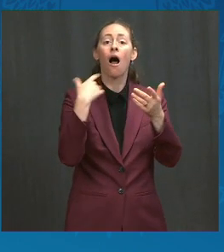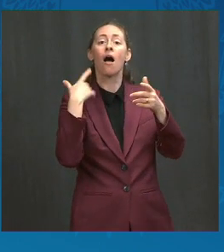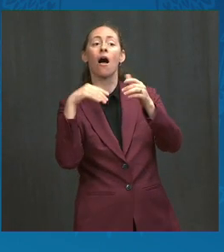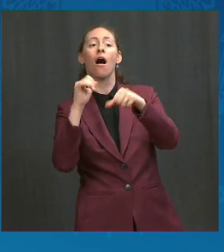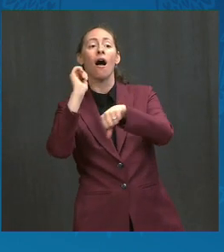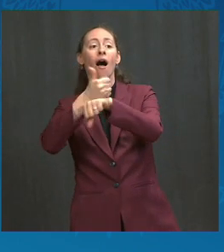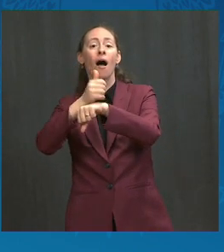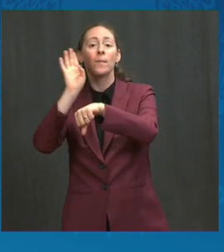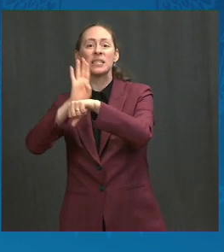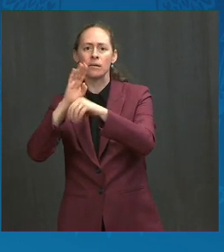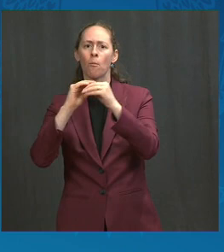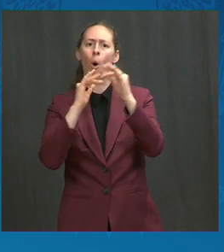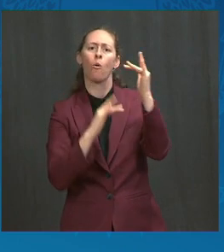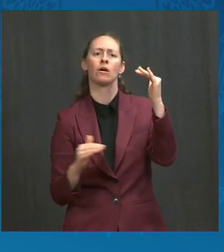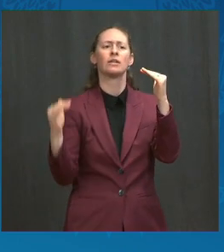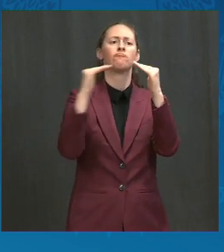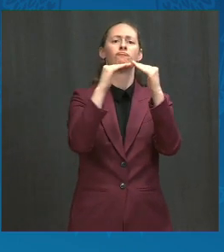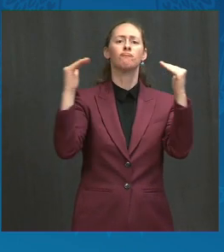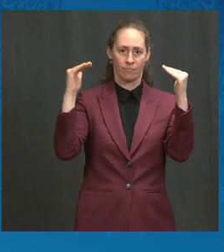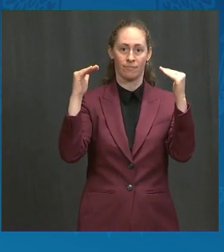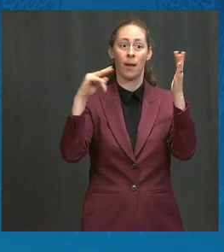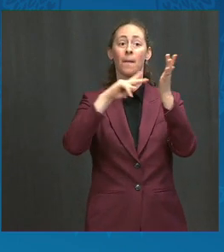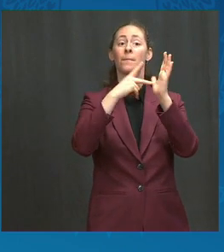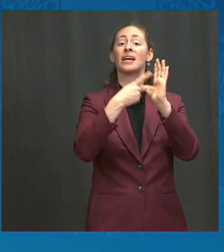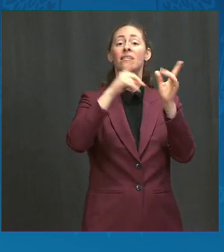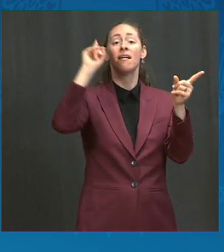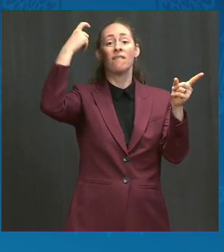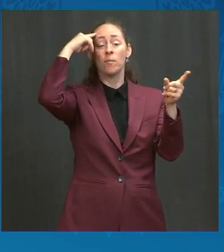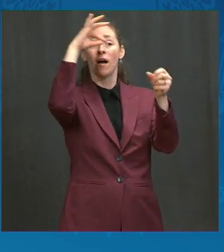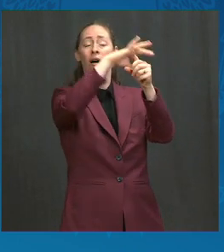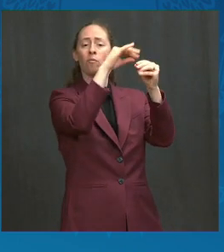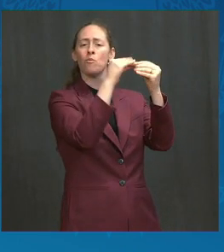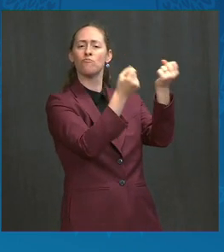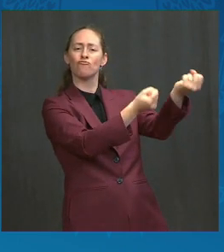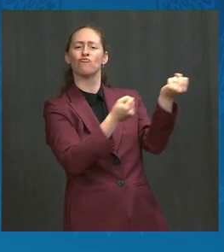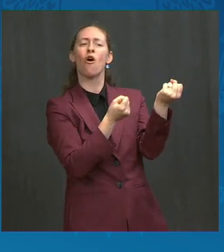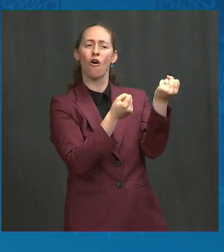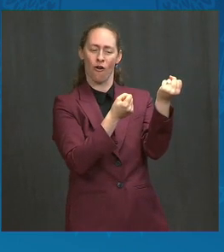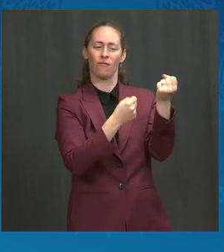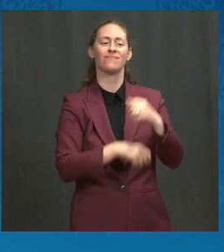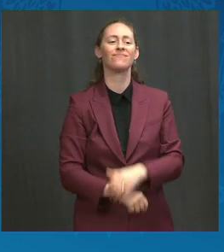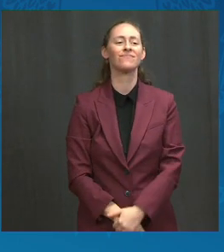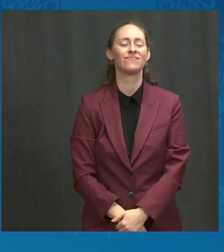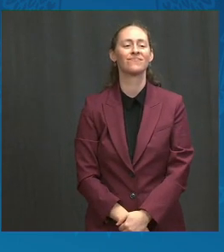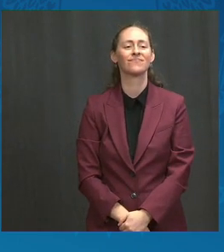and our democracy grows stronger. When women have access to reproductive healthcare